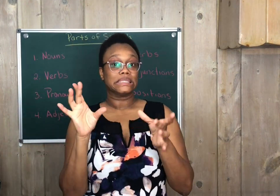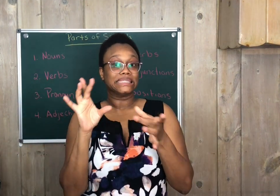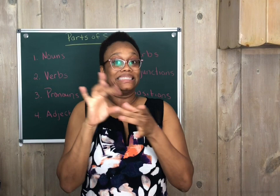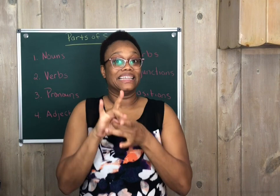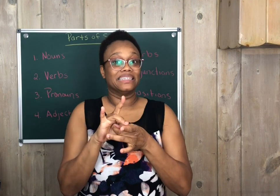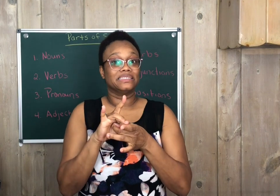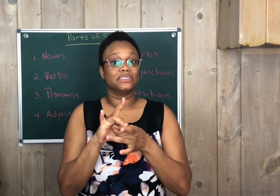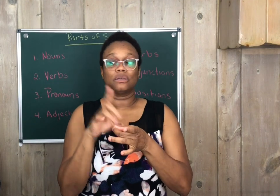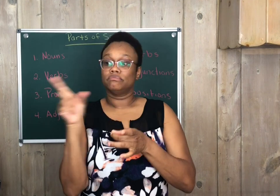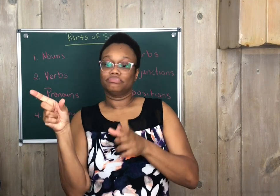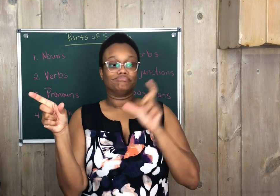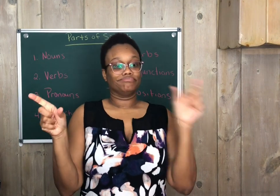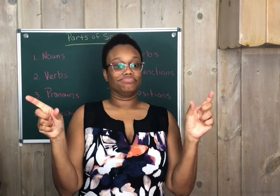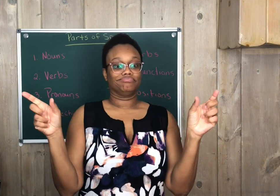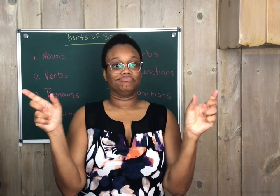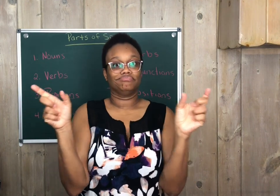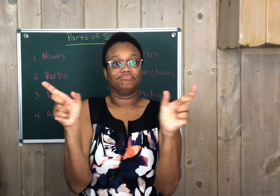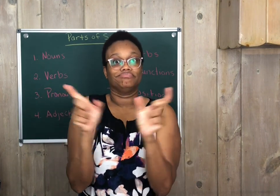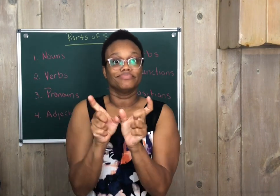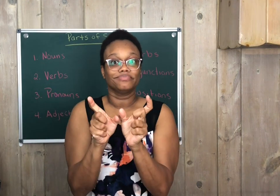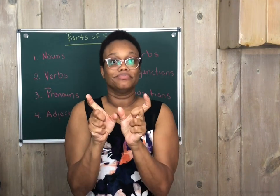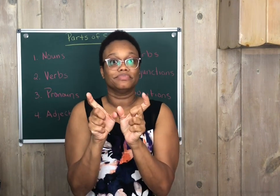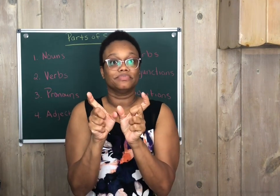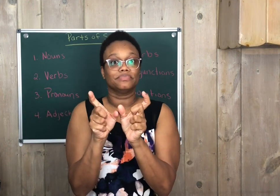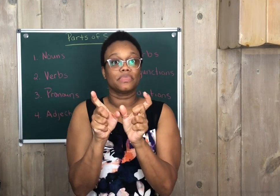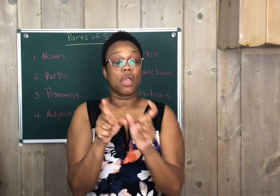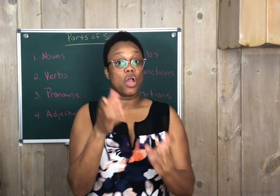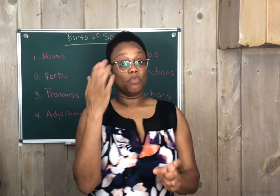But connects the two parts of the sentences